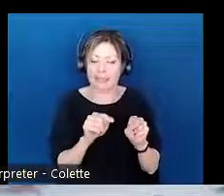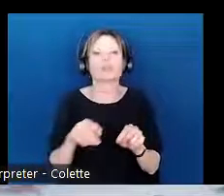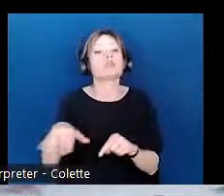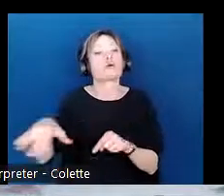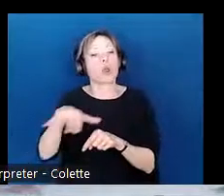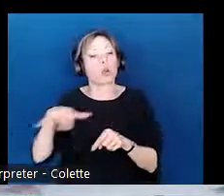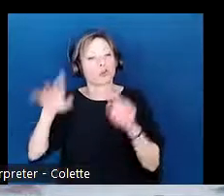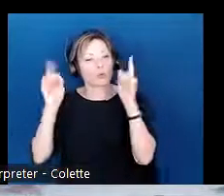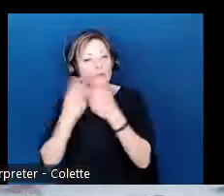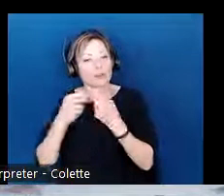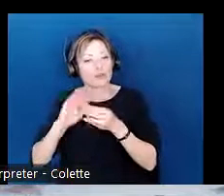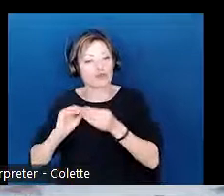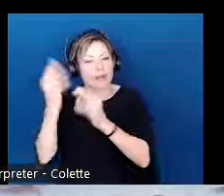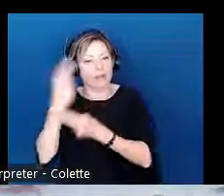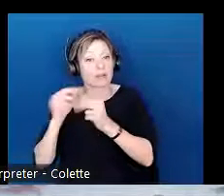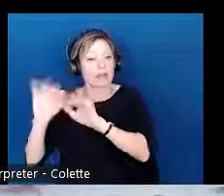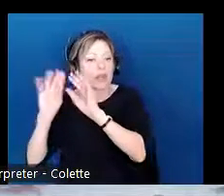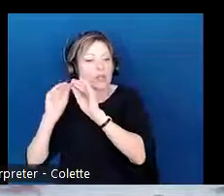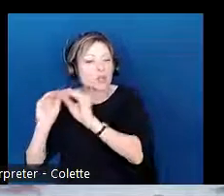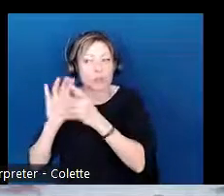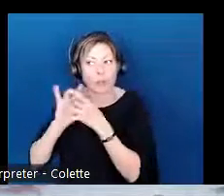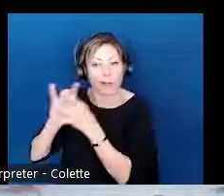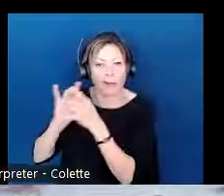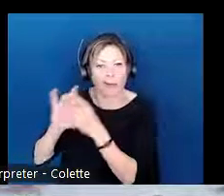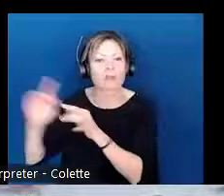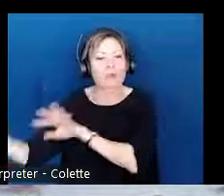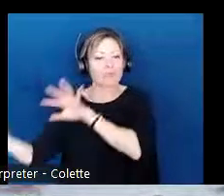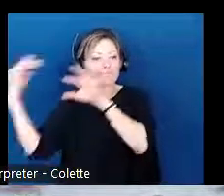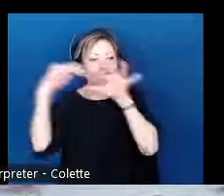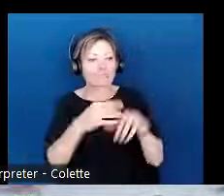really nearby so they all come and have a site visit and then they respond with their artworks